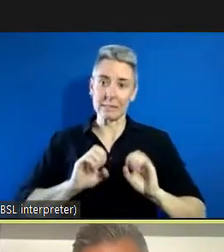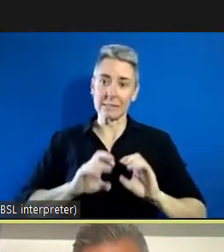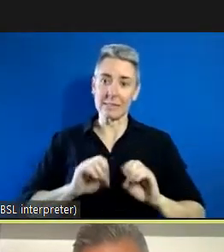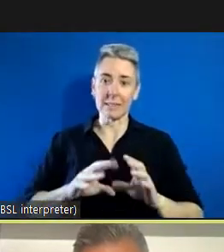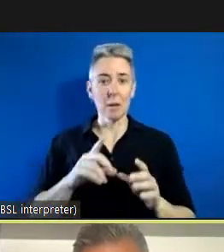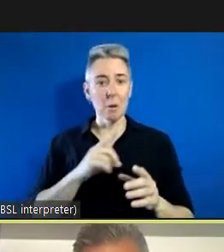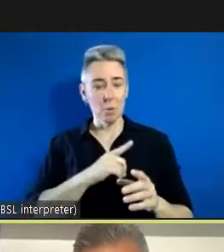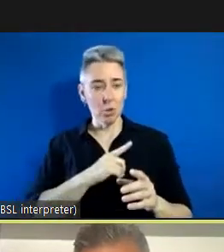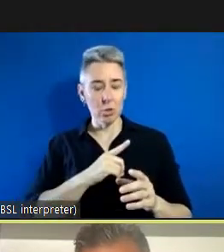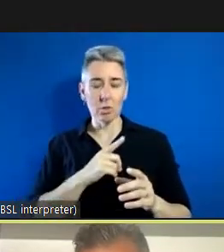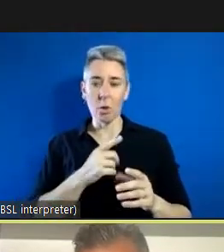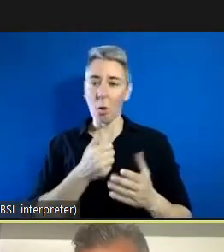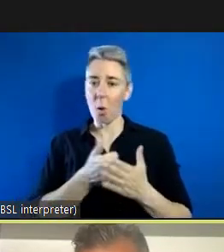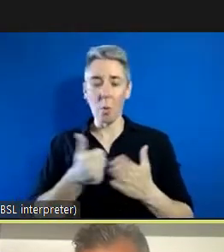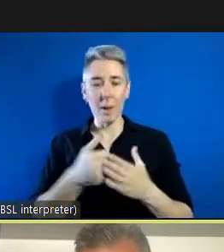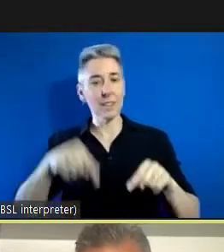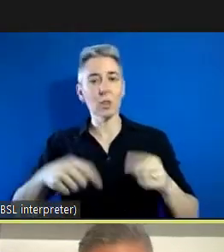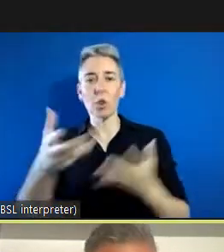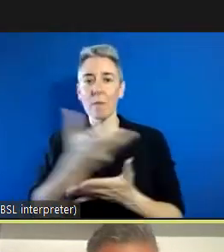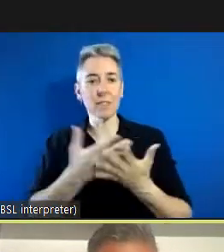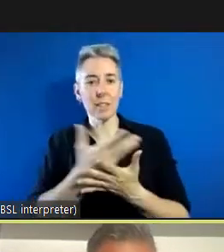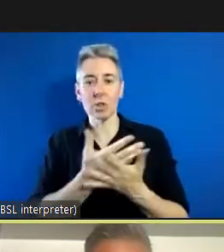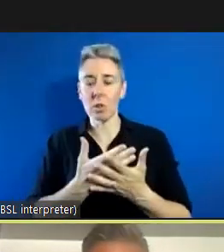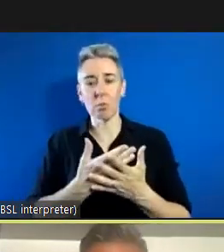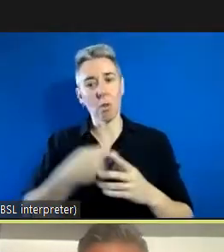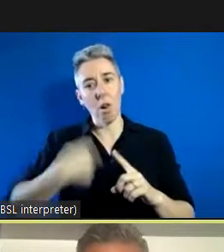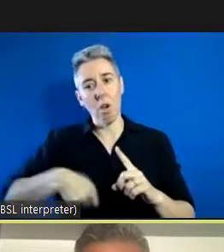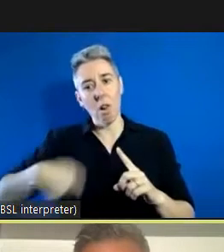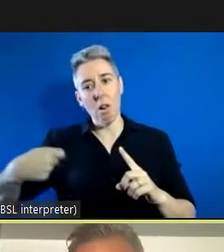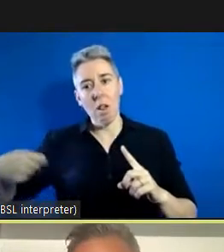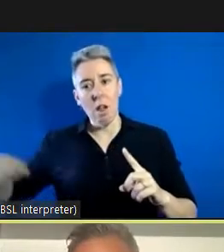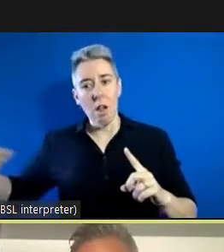and it always does. And but here we are. So I'm gonna move to the next slide.